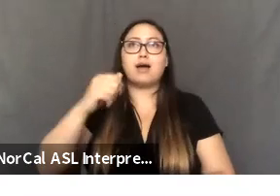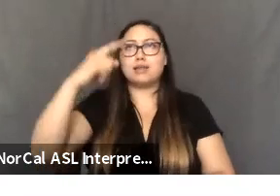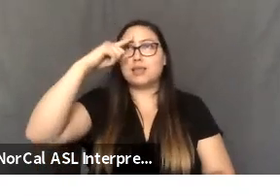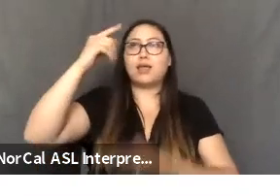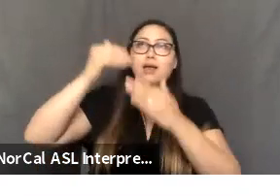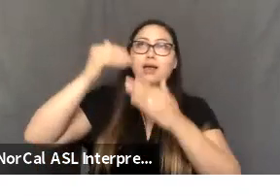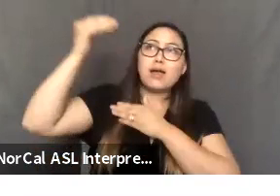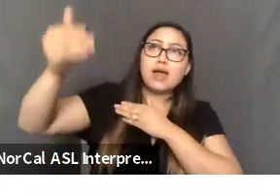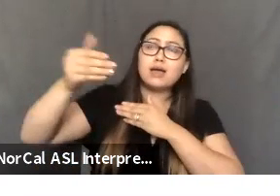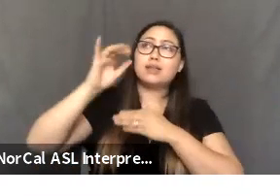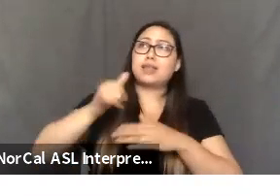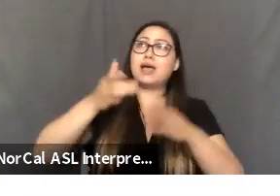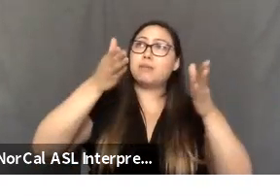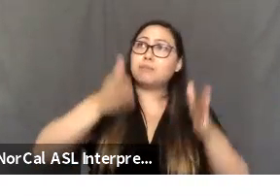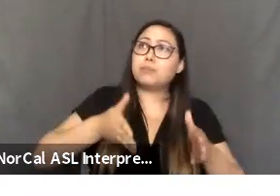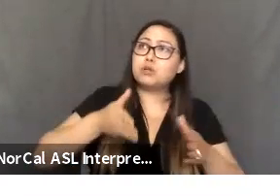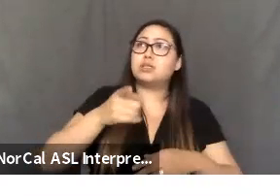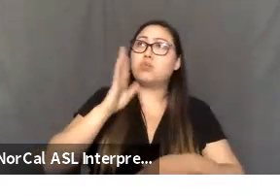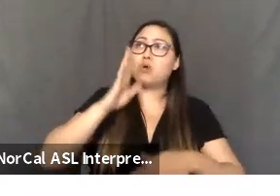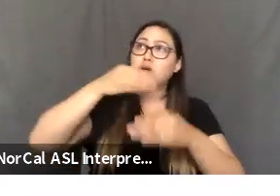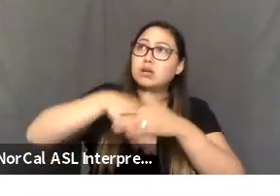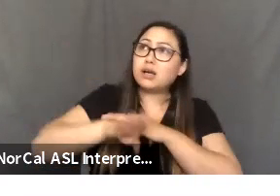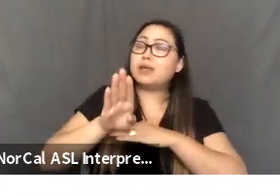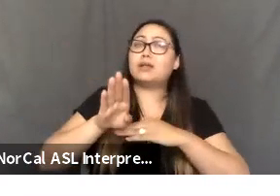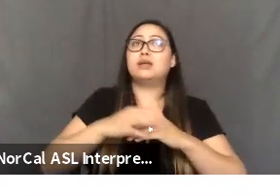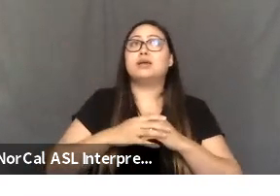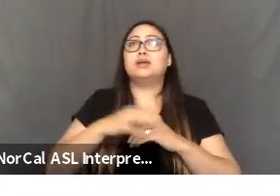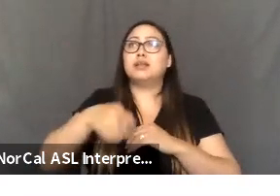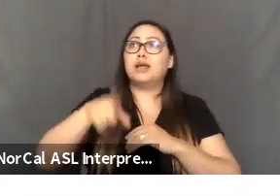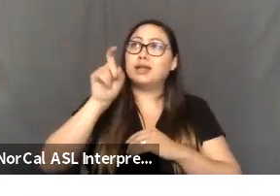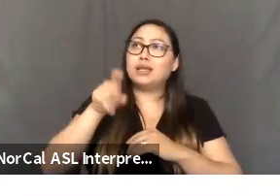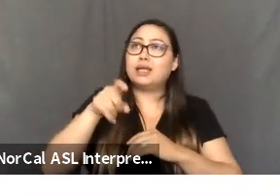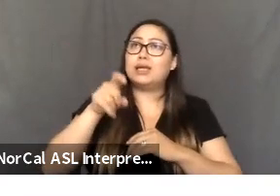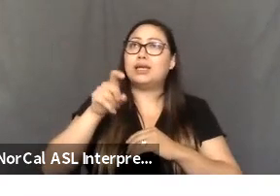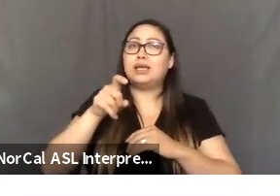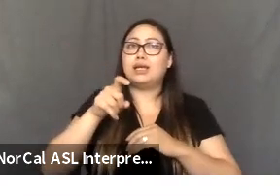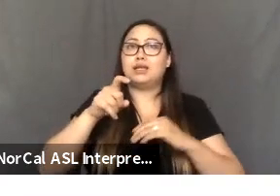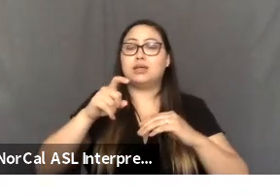hey, this patient is coming in and needs a height adjustable exam table,